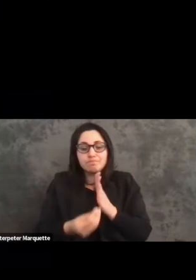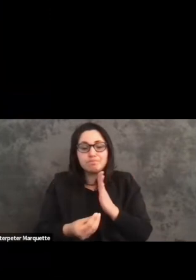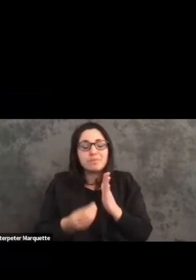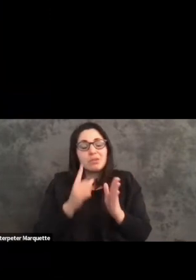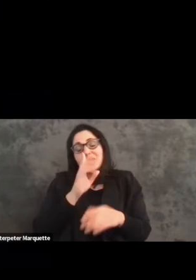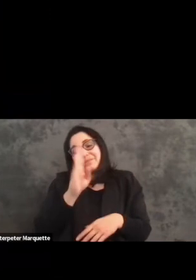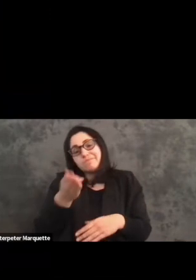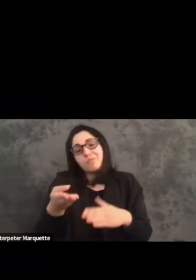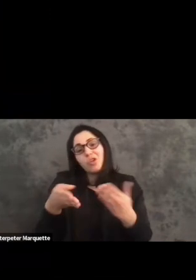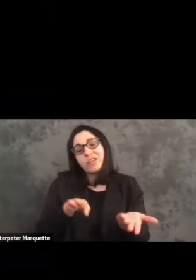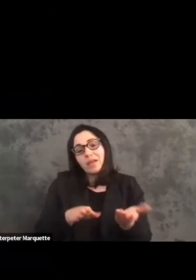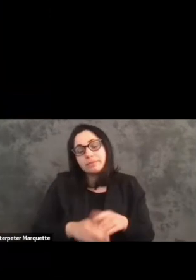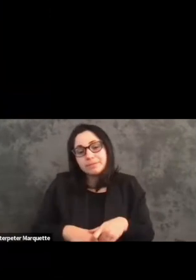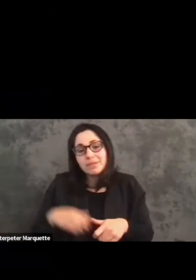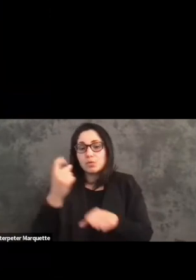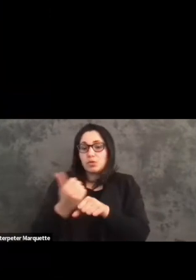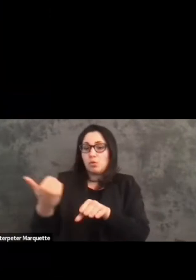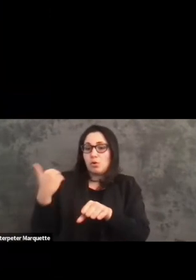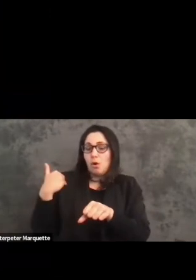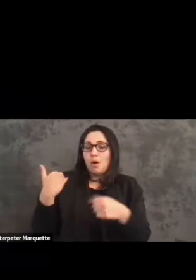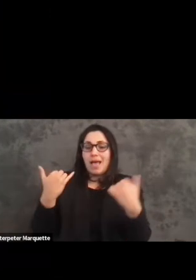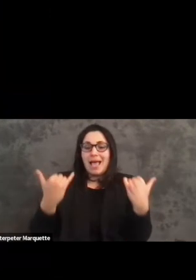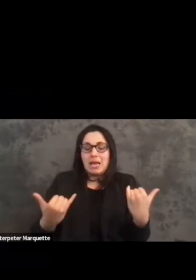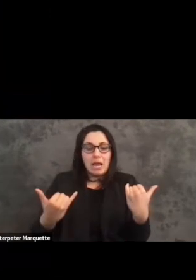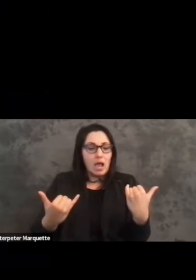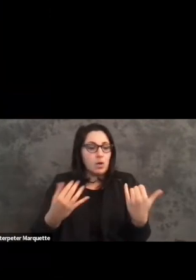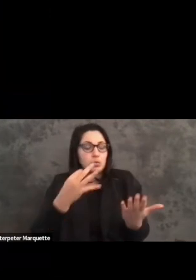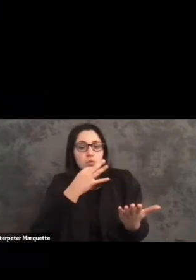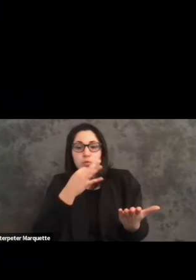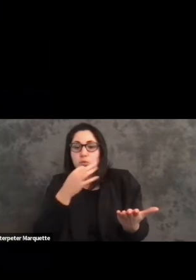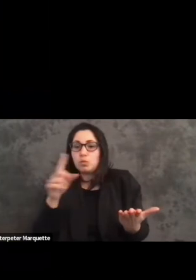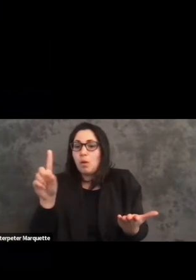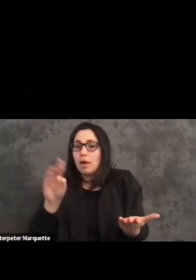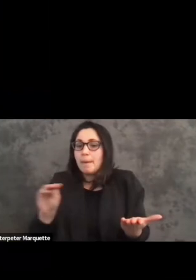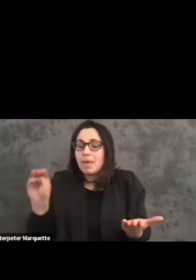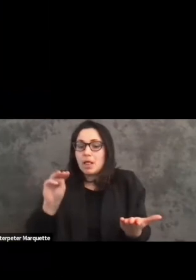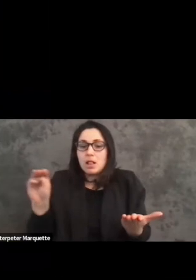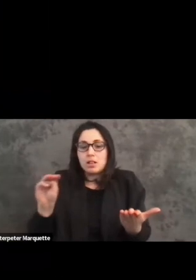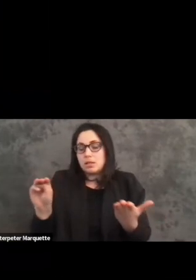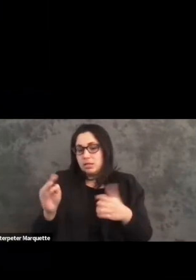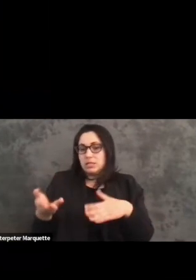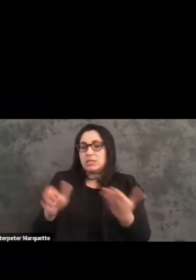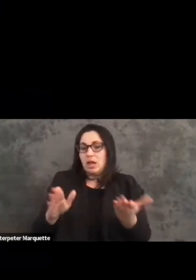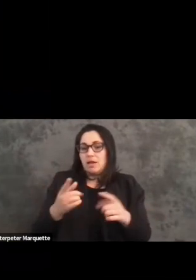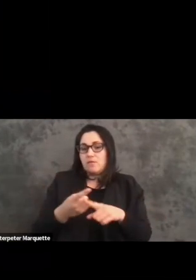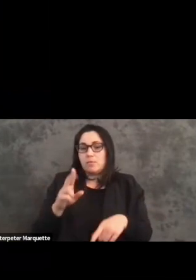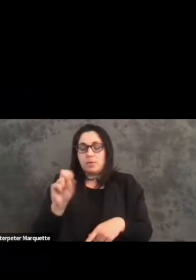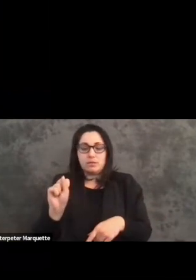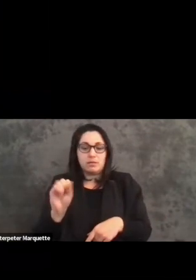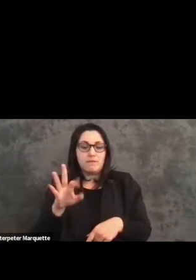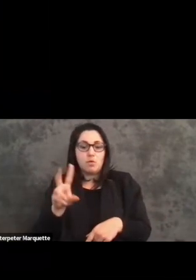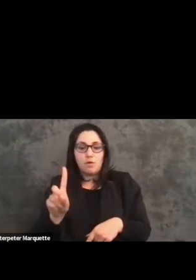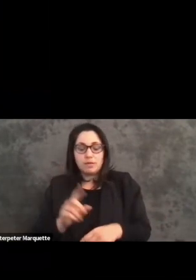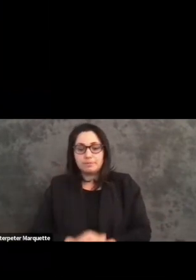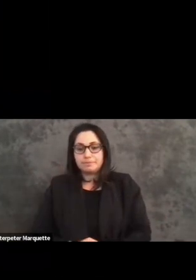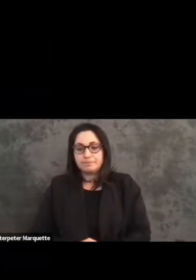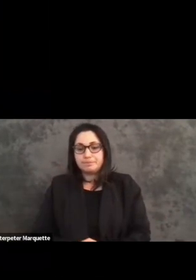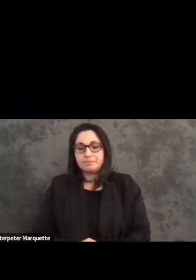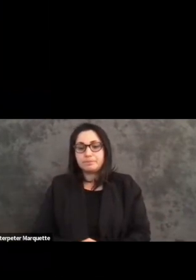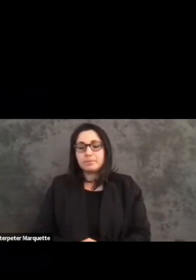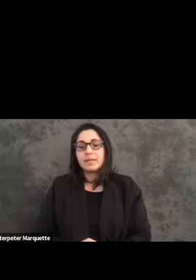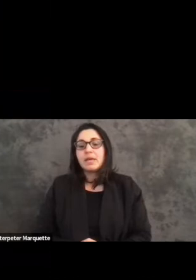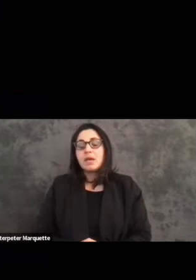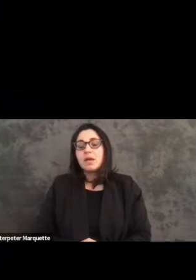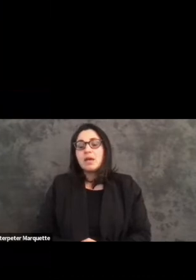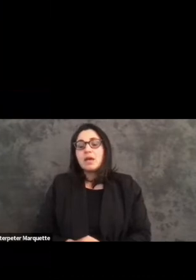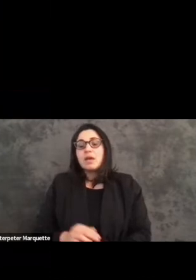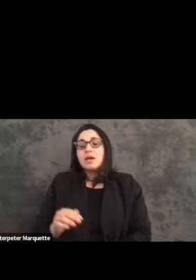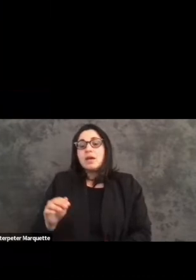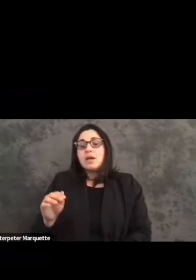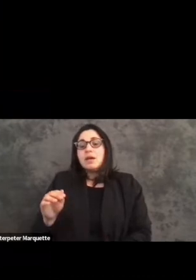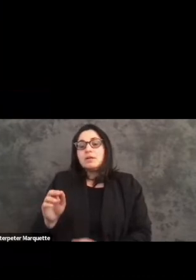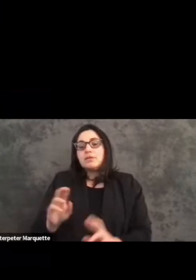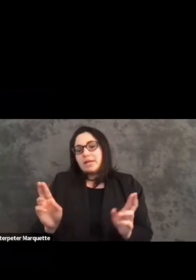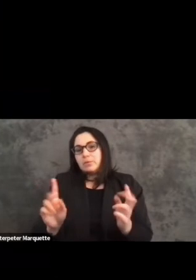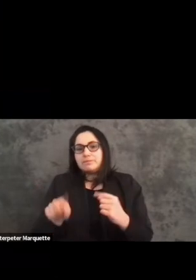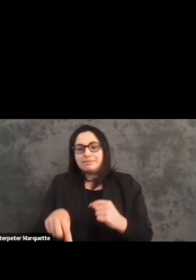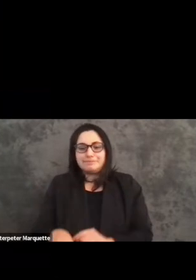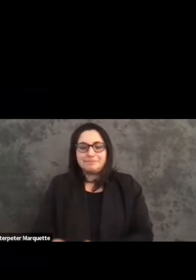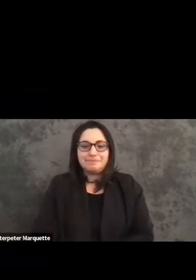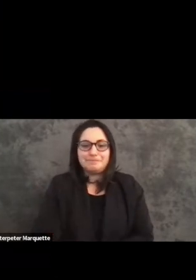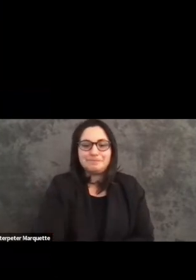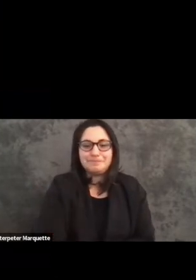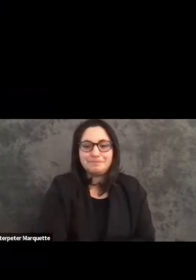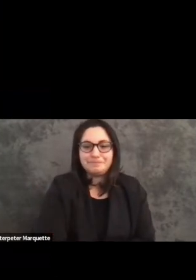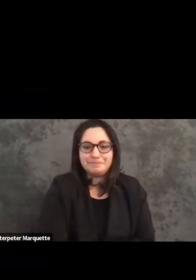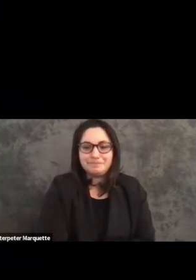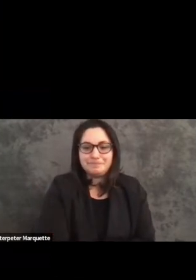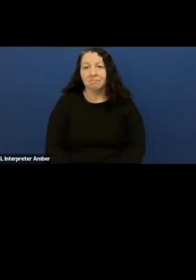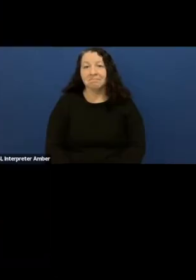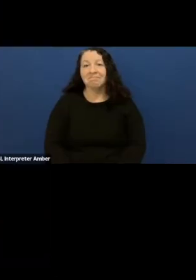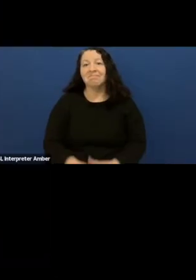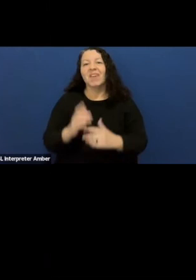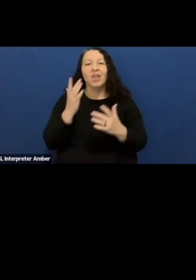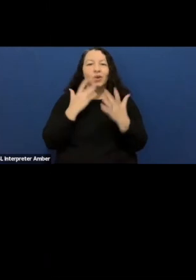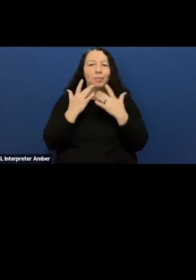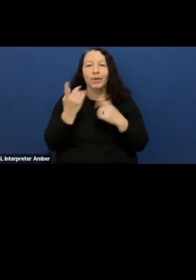didn’t make it. Less euphemistically, they are dead. There is barely a day